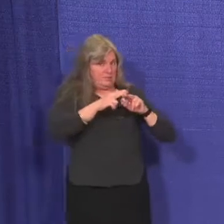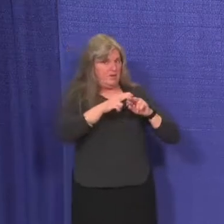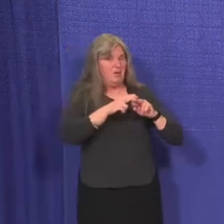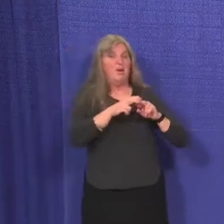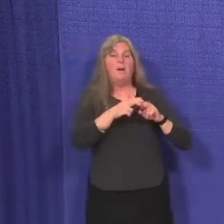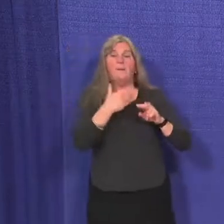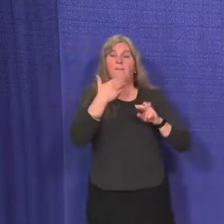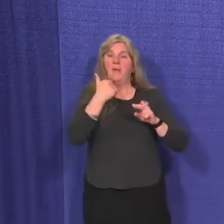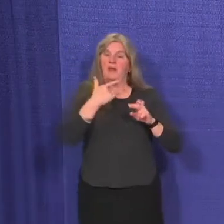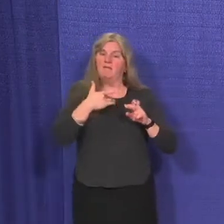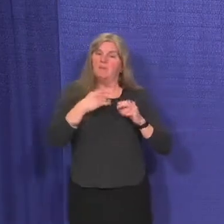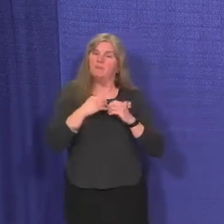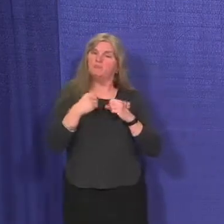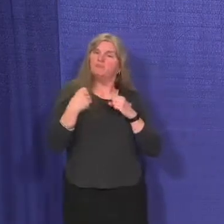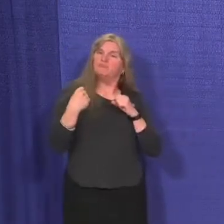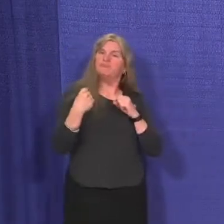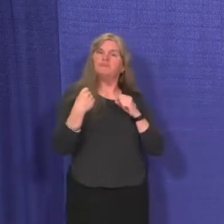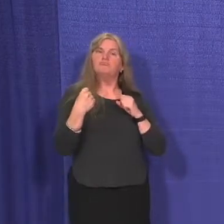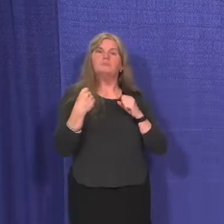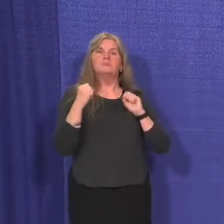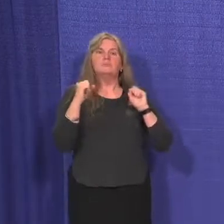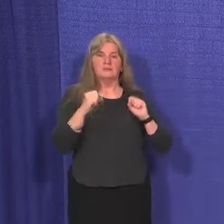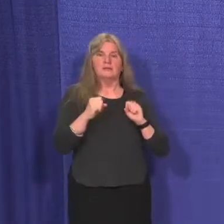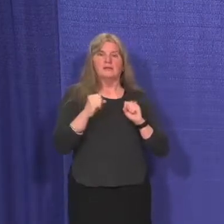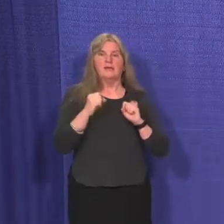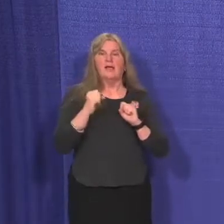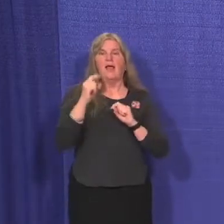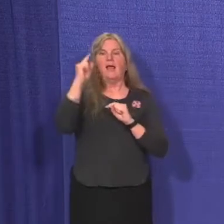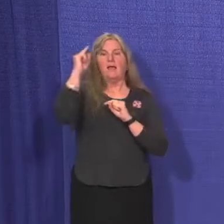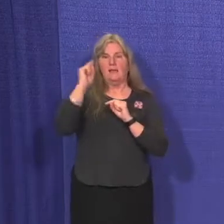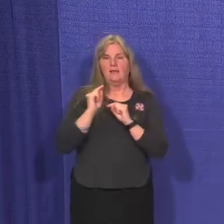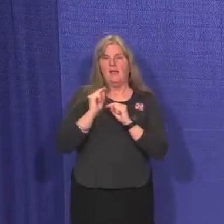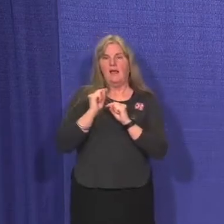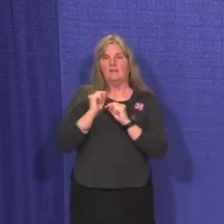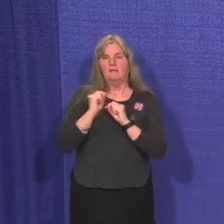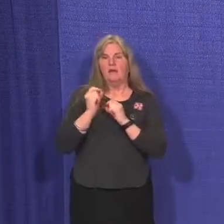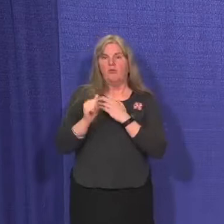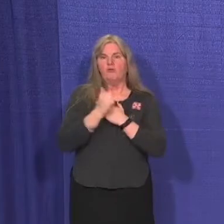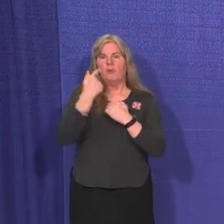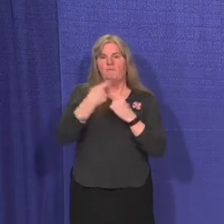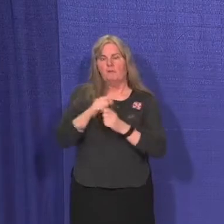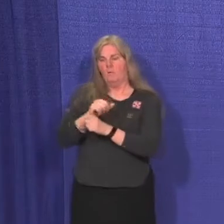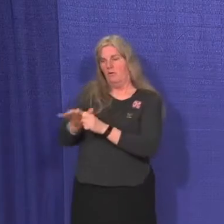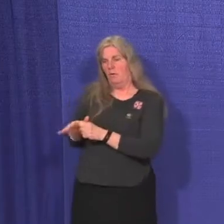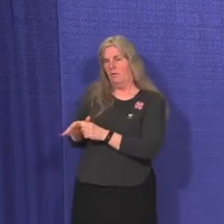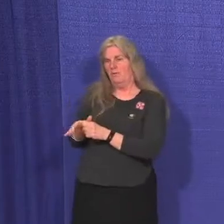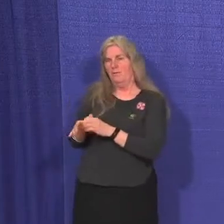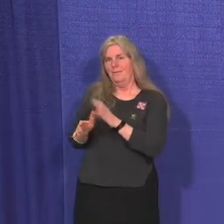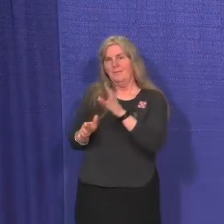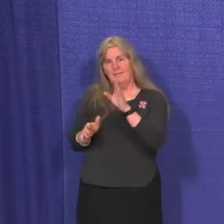variants and tracking and encouraging vaccine uptake we have been reviewing and planning